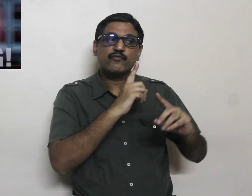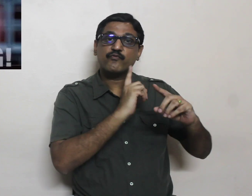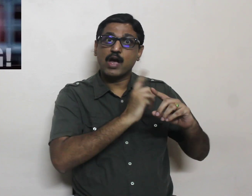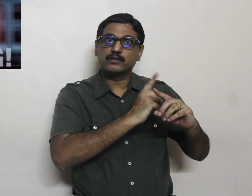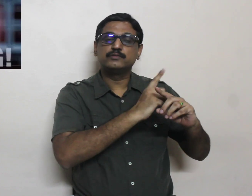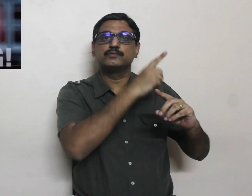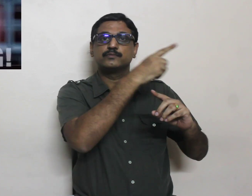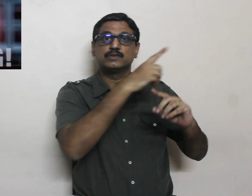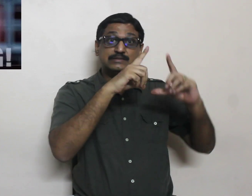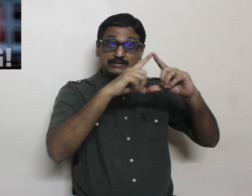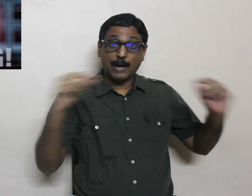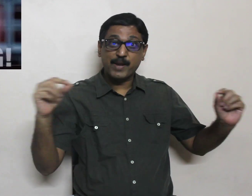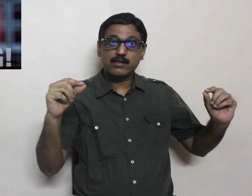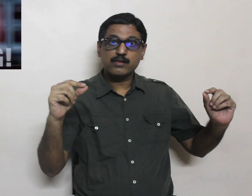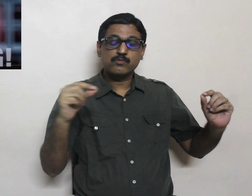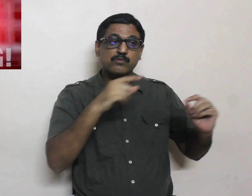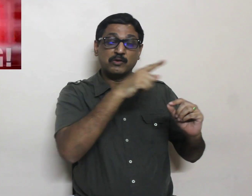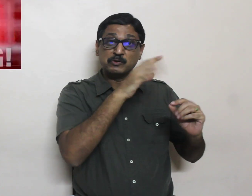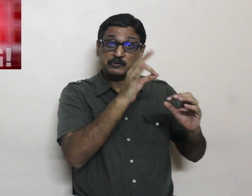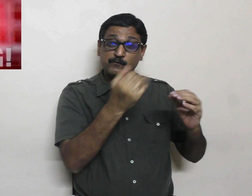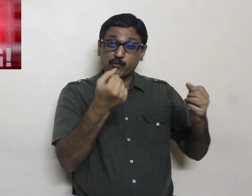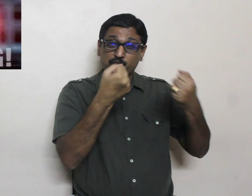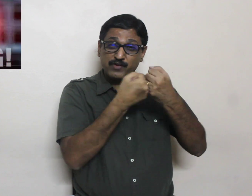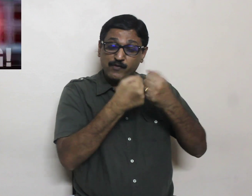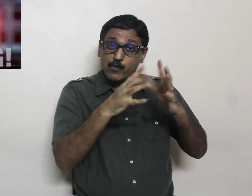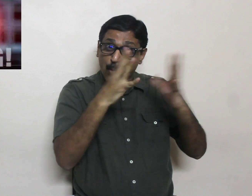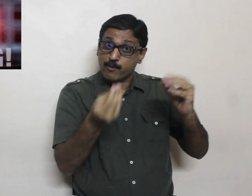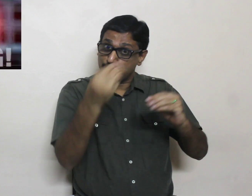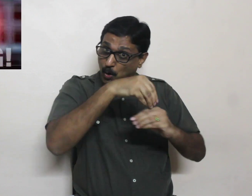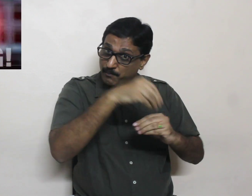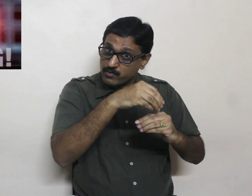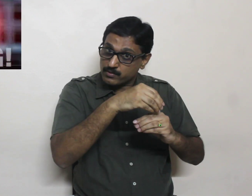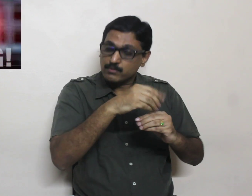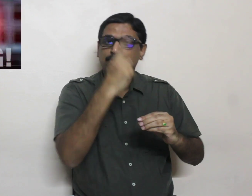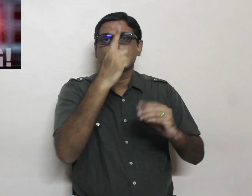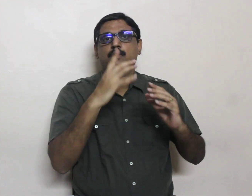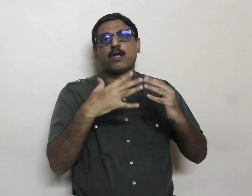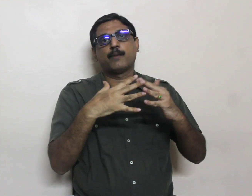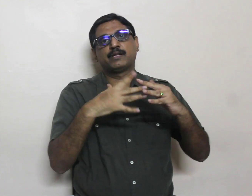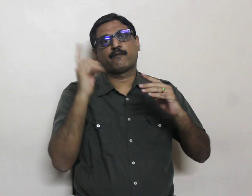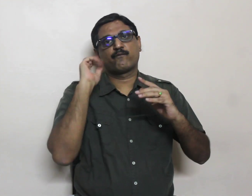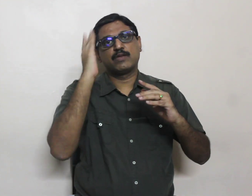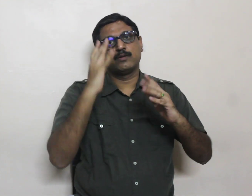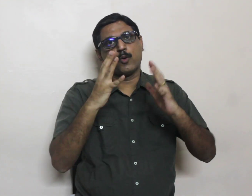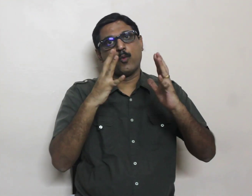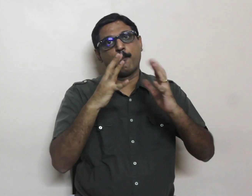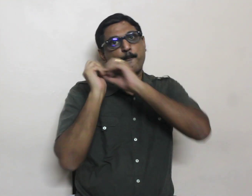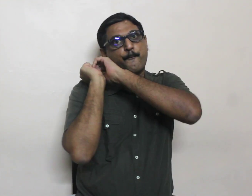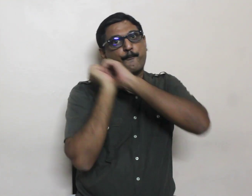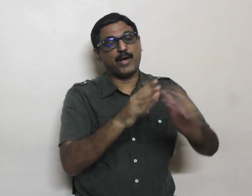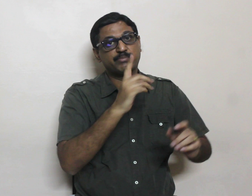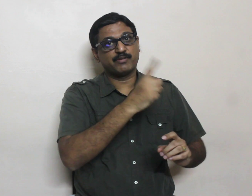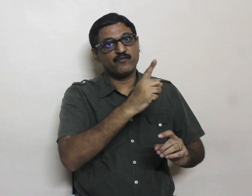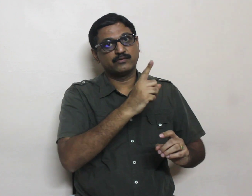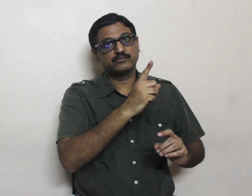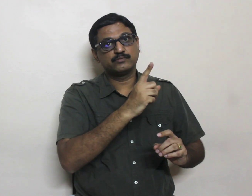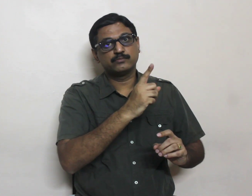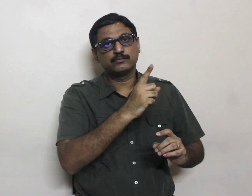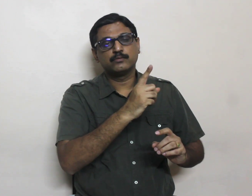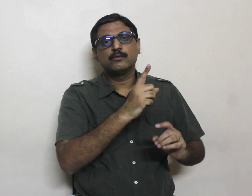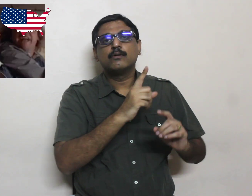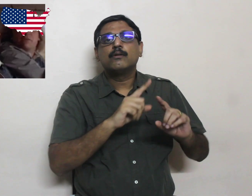America warned Japan that if it does not surrender it is going to throw bombs on the cities of Japan.